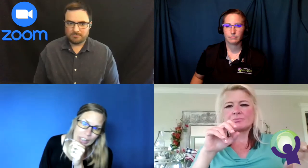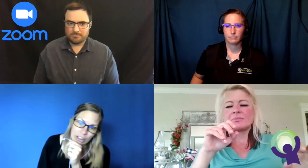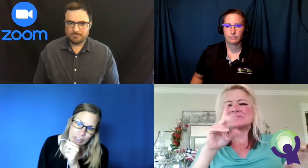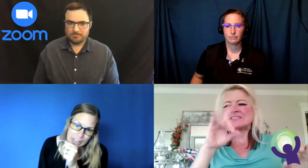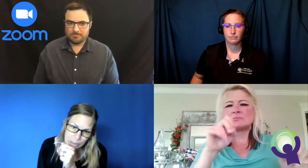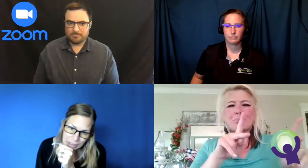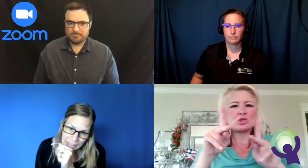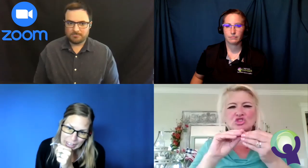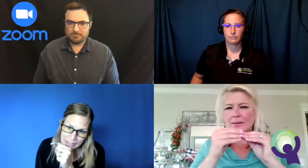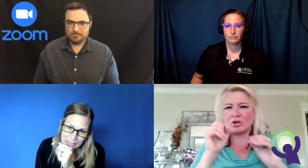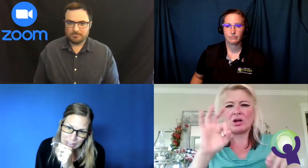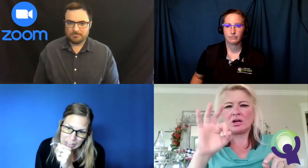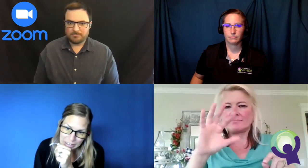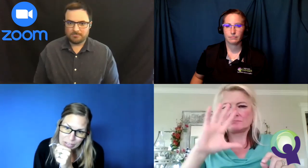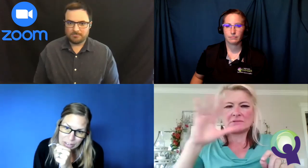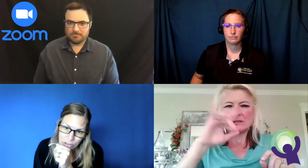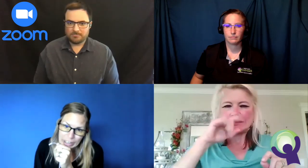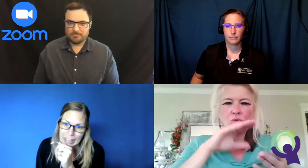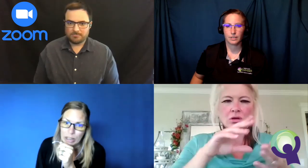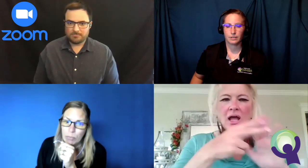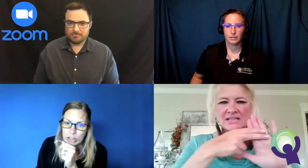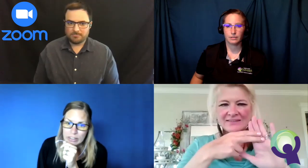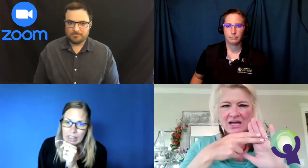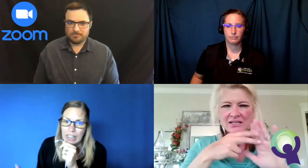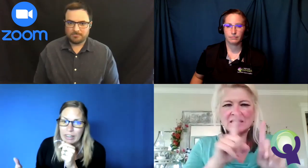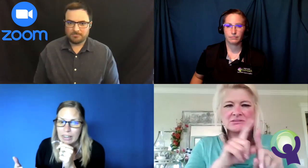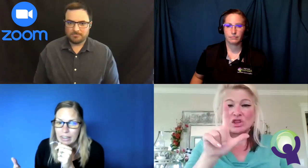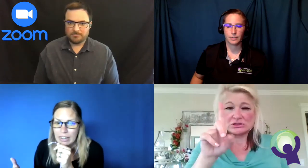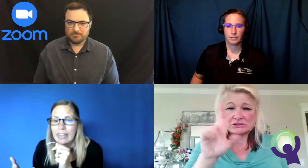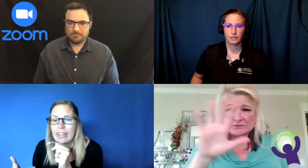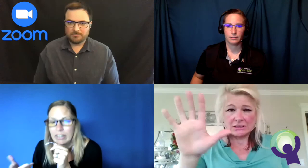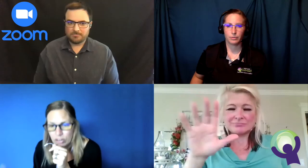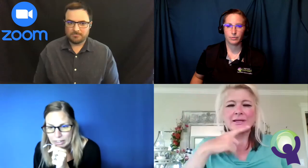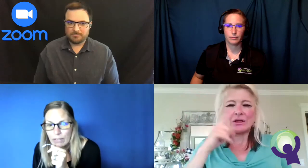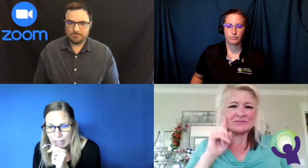They're looking at the portions to identify